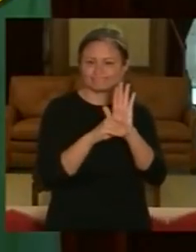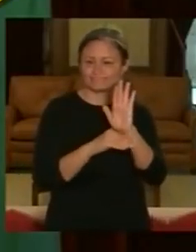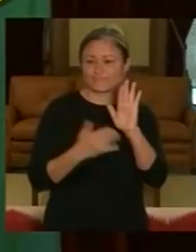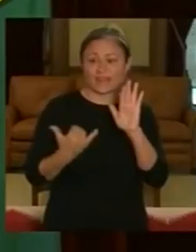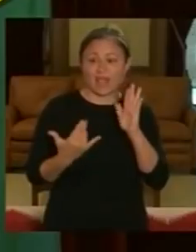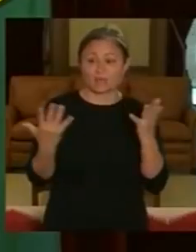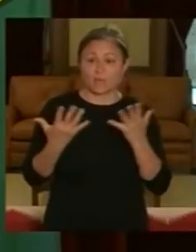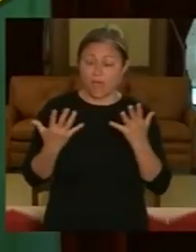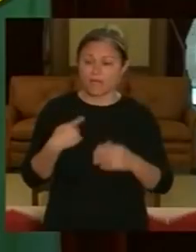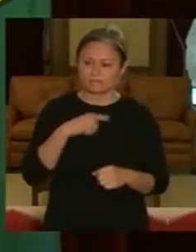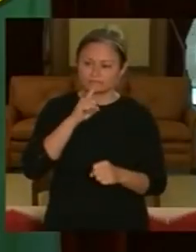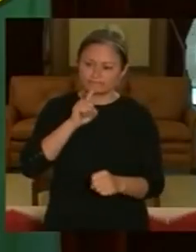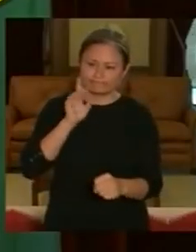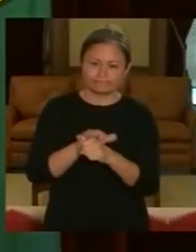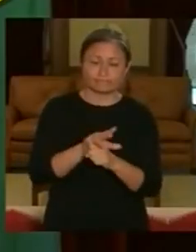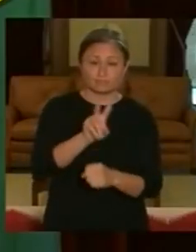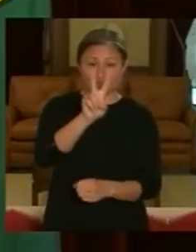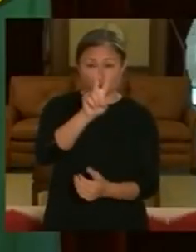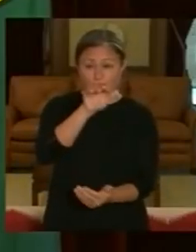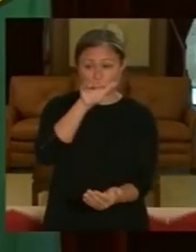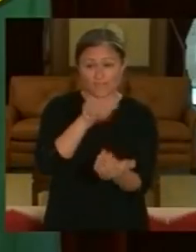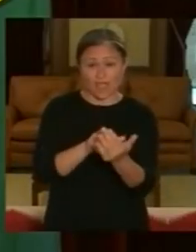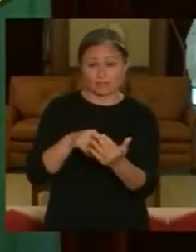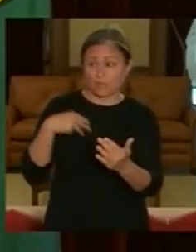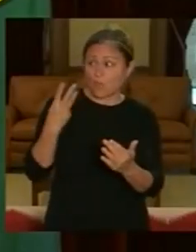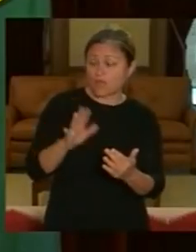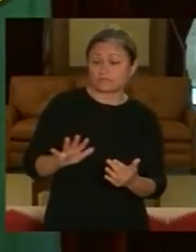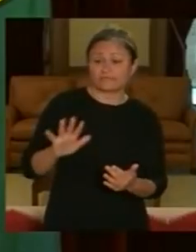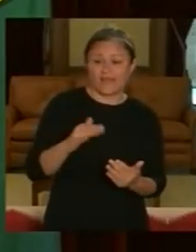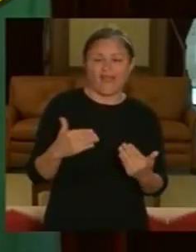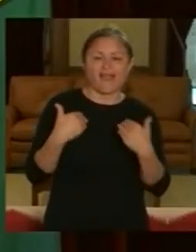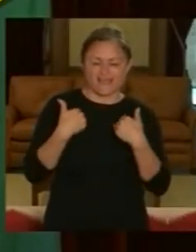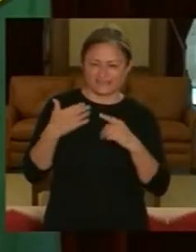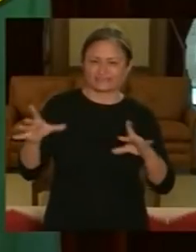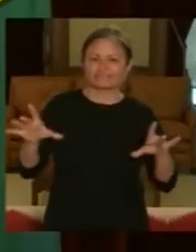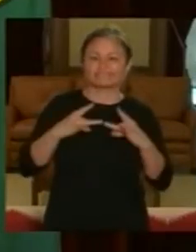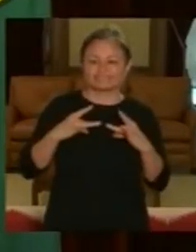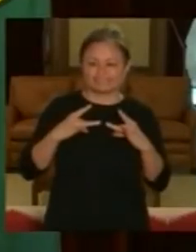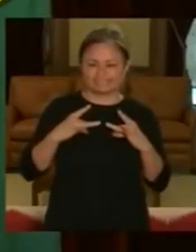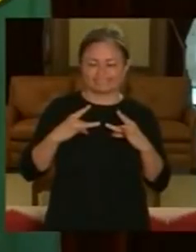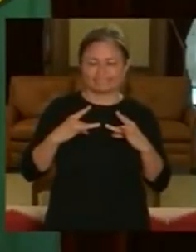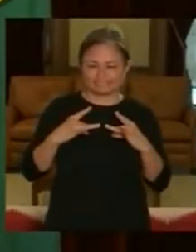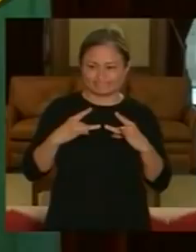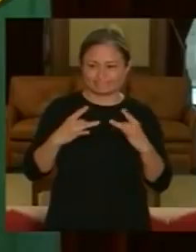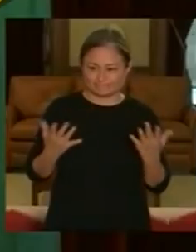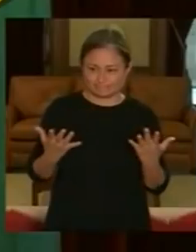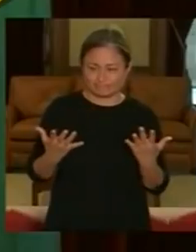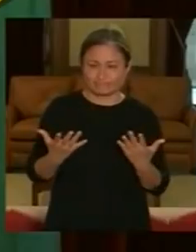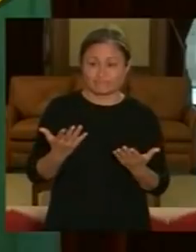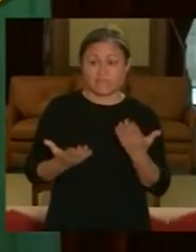TALKING ABOUT THE CORONAVIRUS RESPONSE. WITHOUT DECISIVE ACTION, WE HAVE NOW CONFIRMED MORE THAN